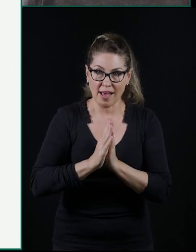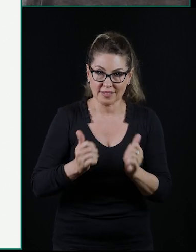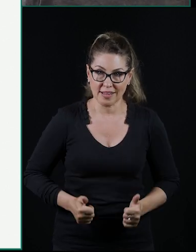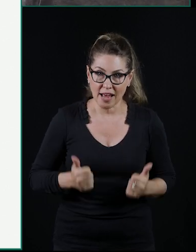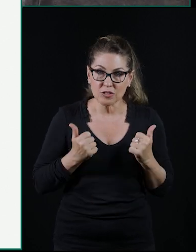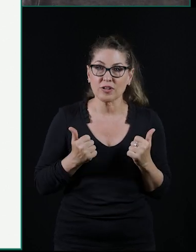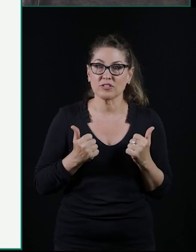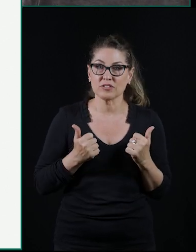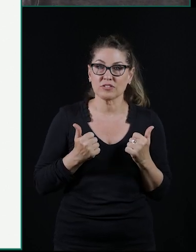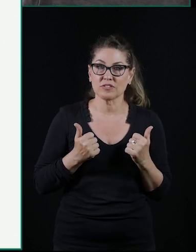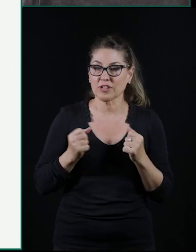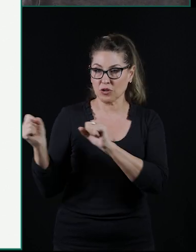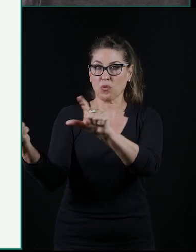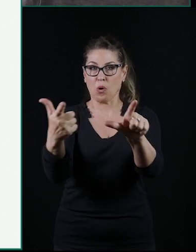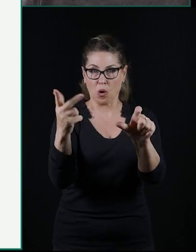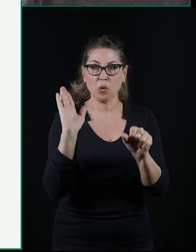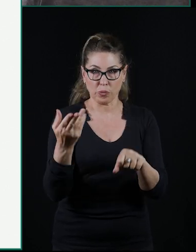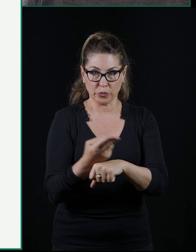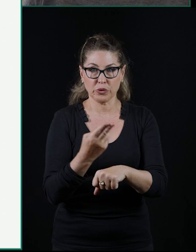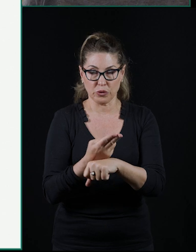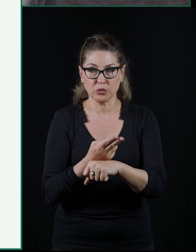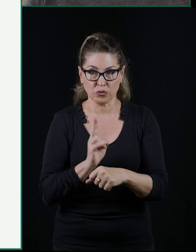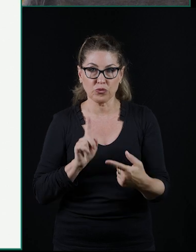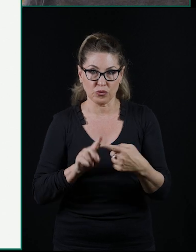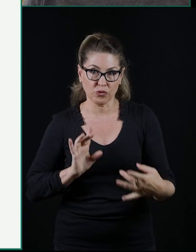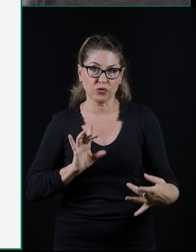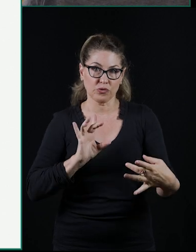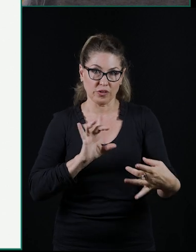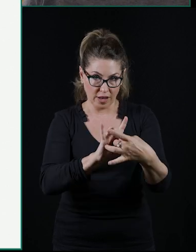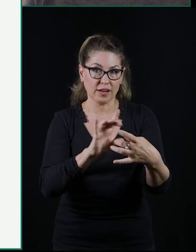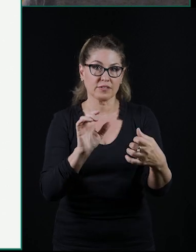that you and the other game clients will use to connect to this new network.